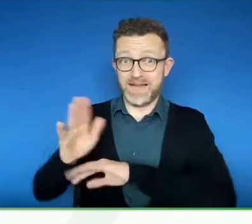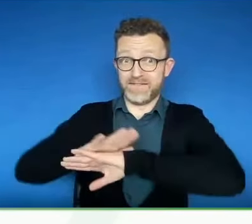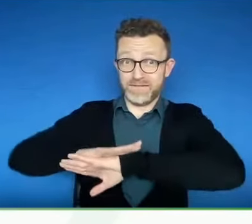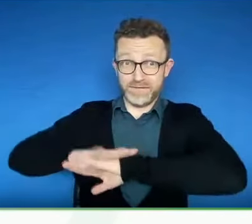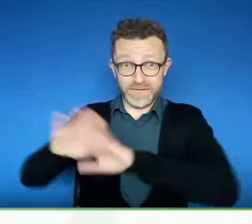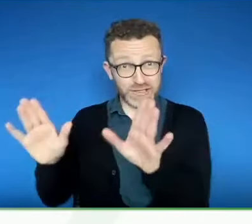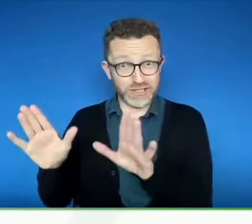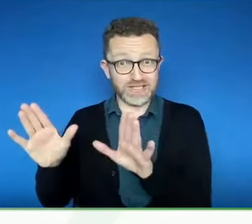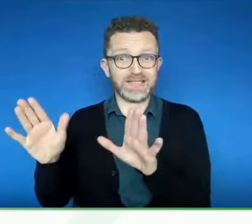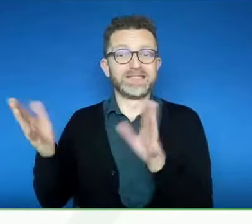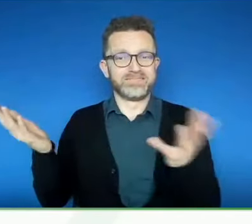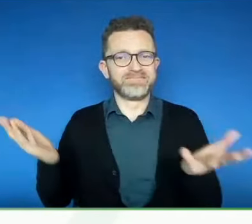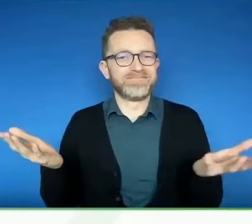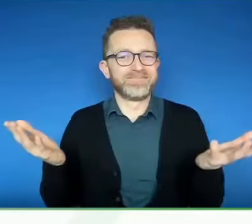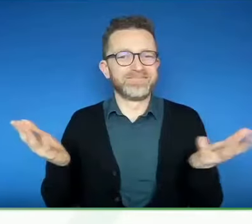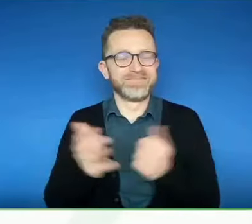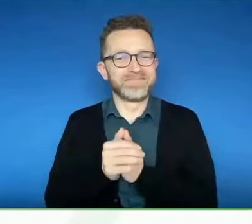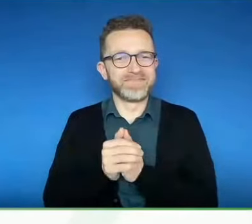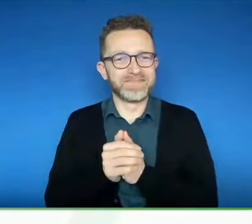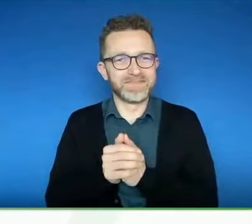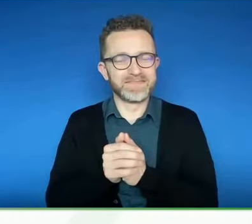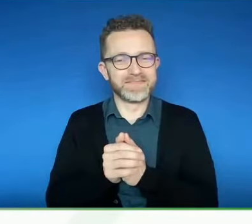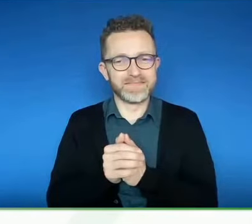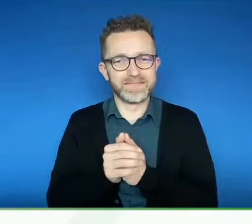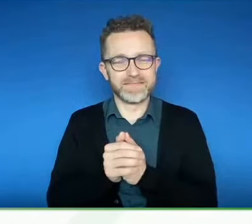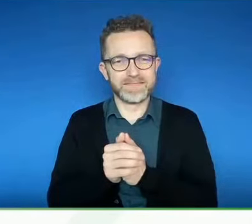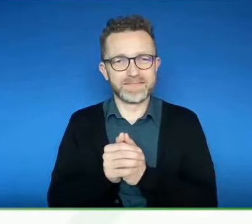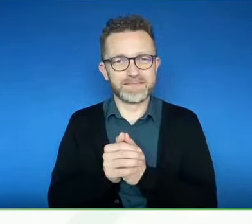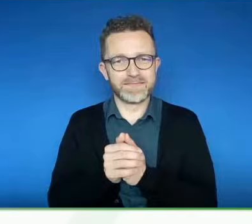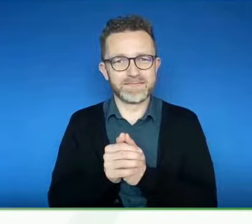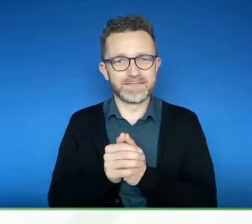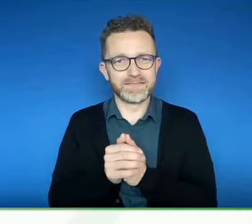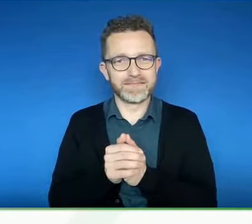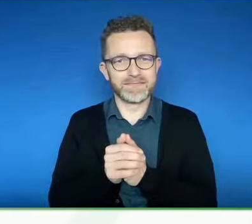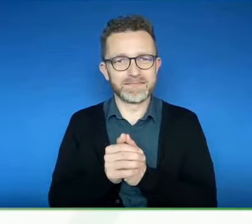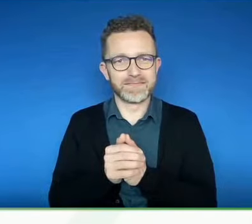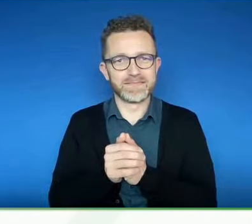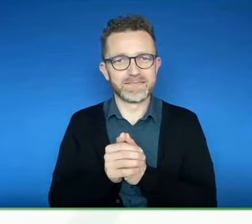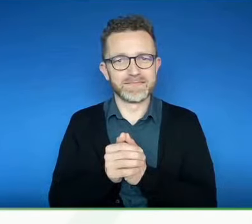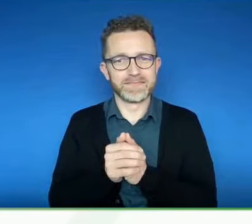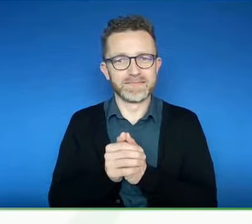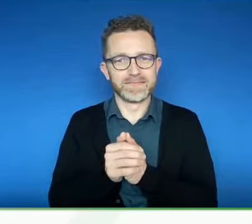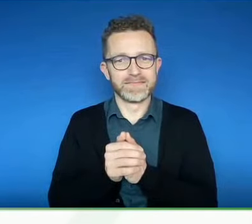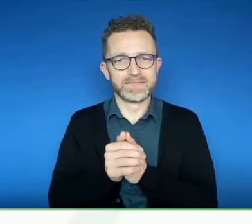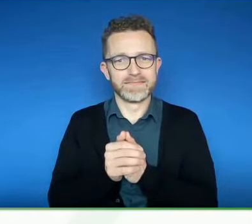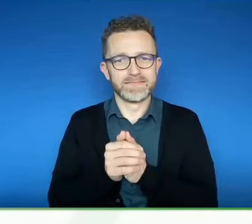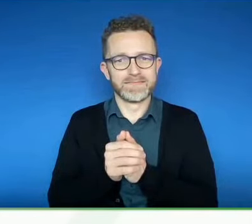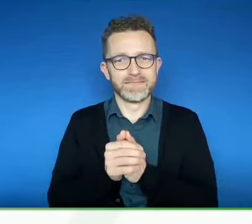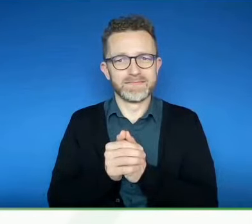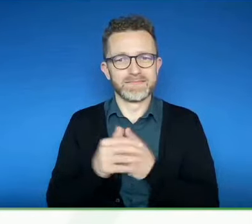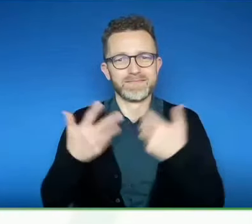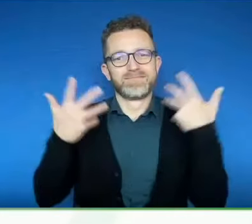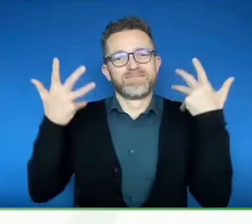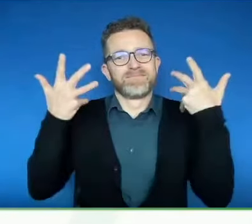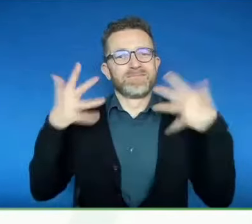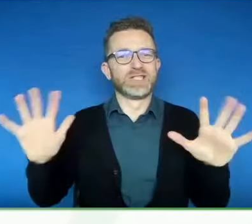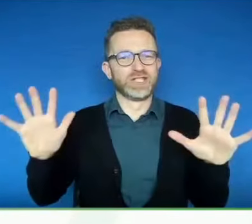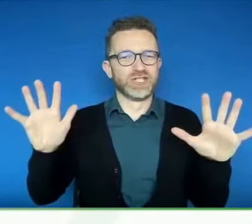And everyone… Each of the projects were really good, and important. And big congratulations to everyone.